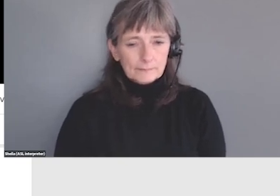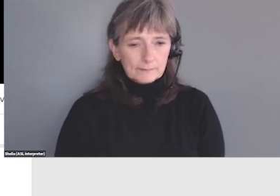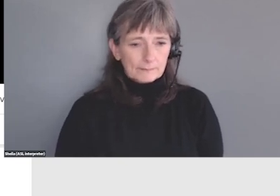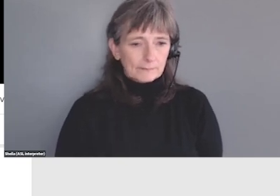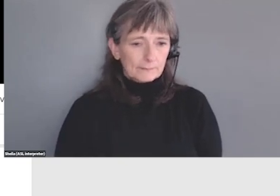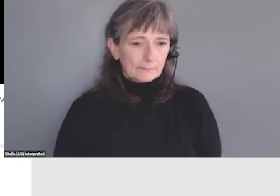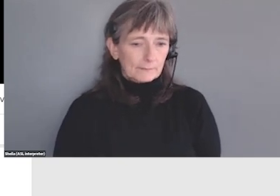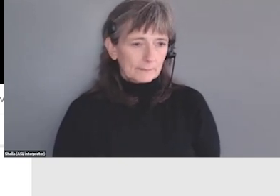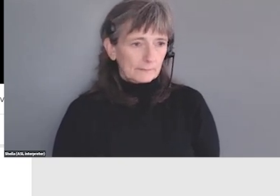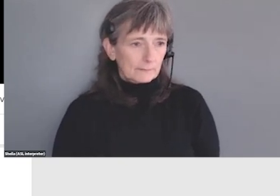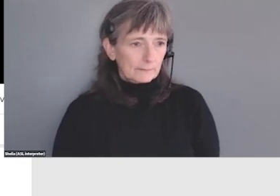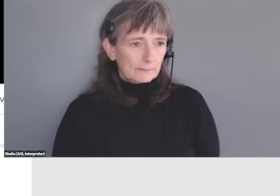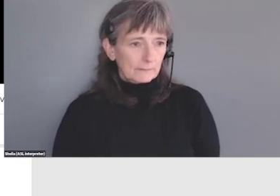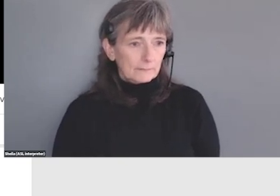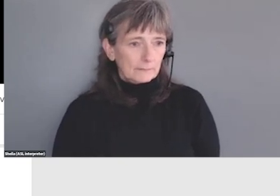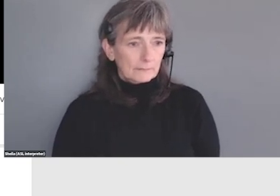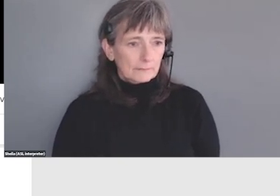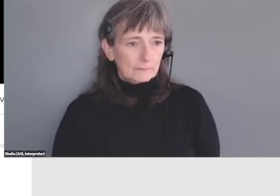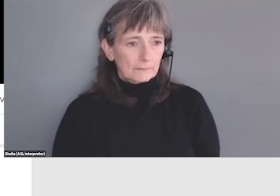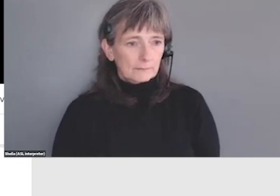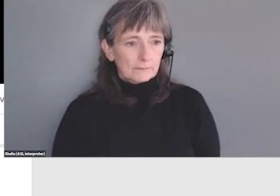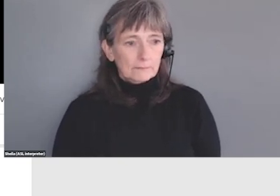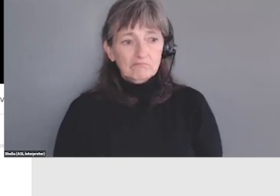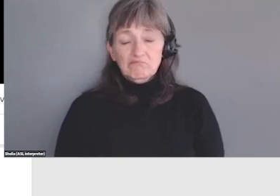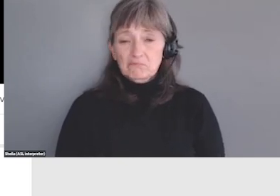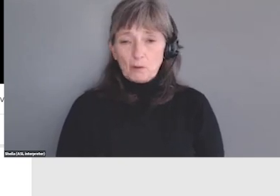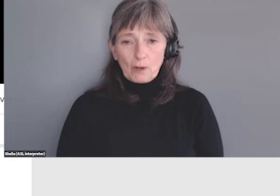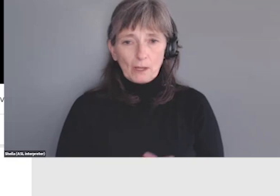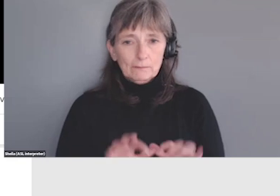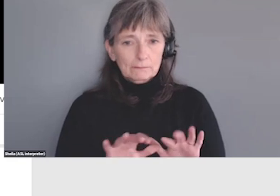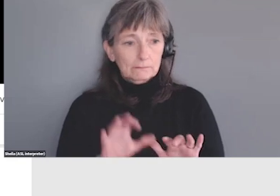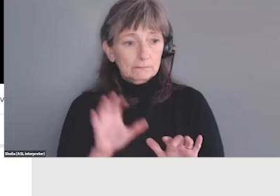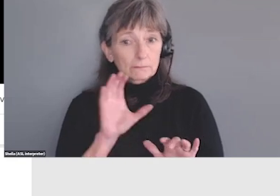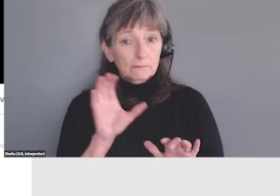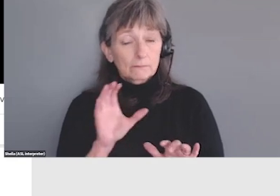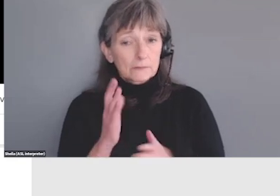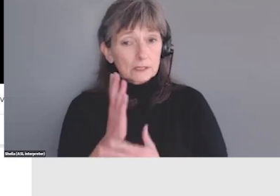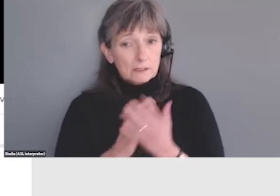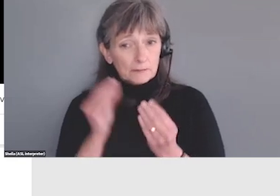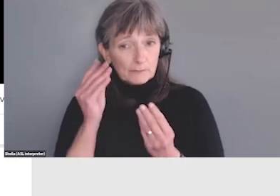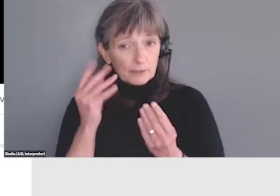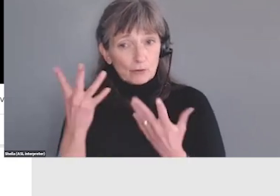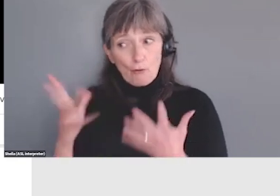So, over here, I'm selecting some content that was already provided, and I'm going to expand